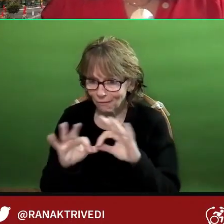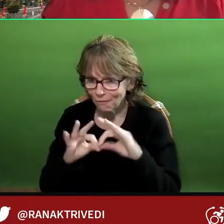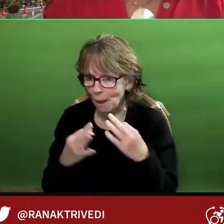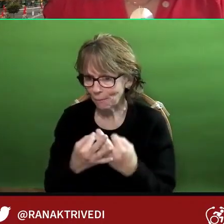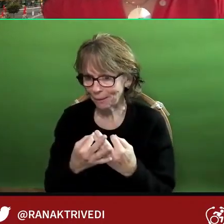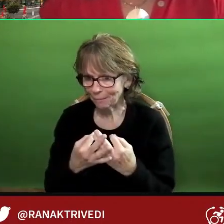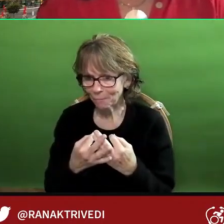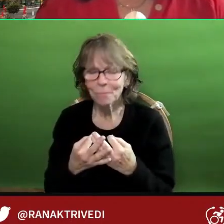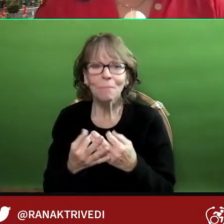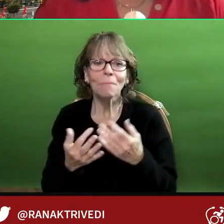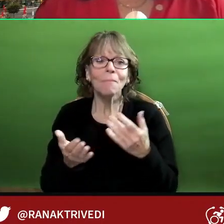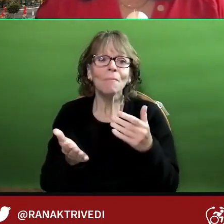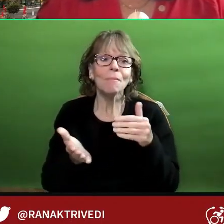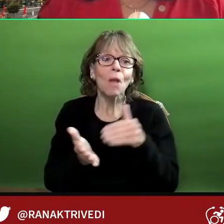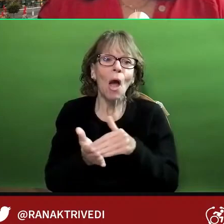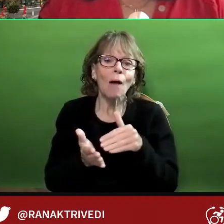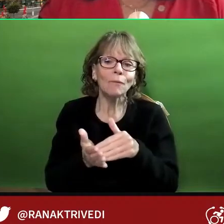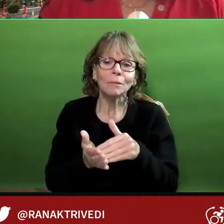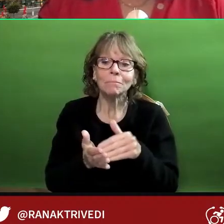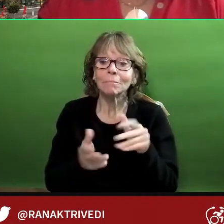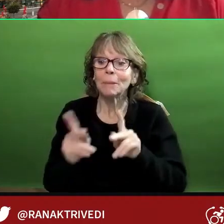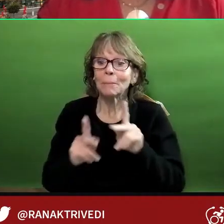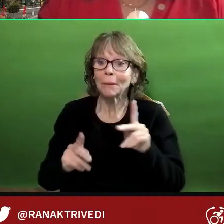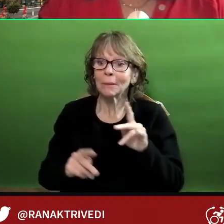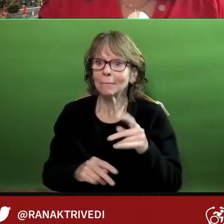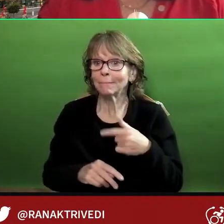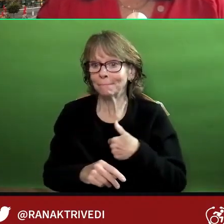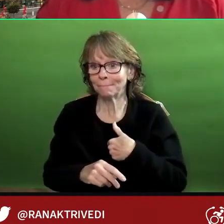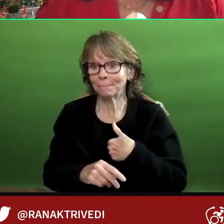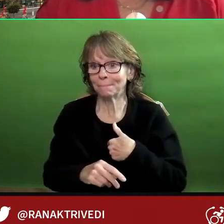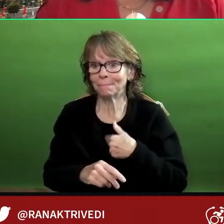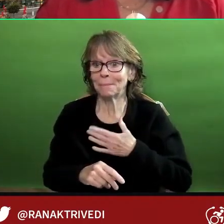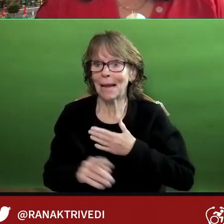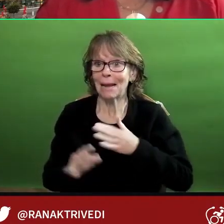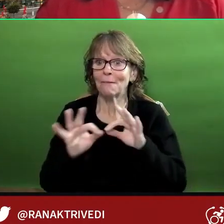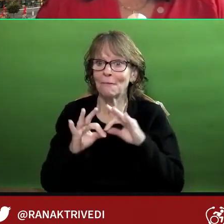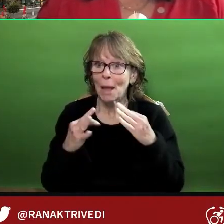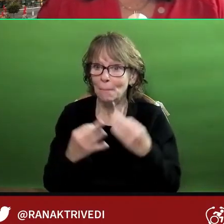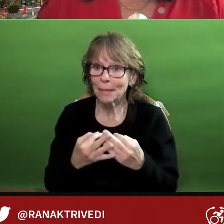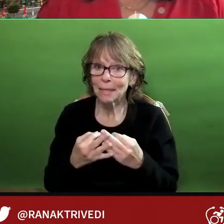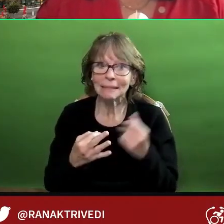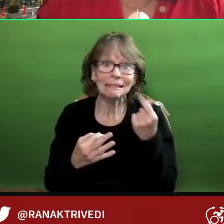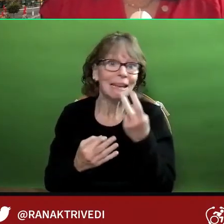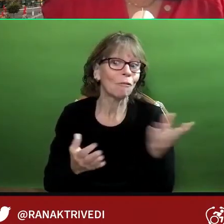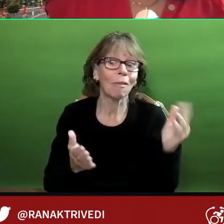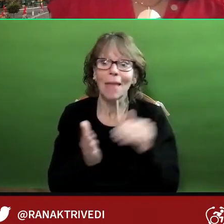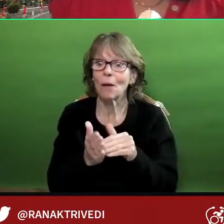used by people such as myself whose families of origin are often thousands of miles away.